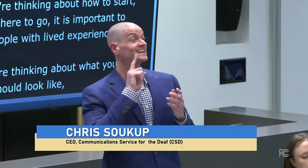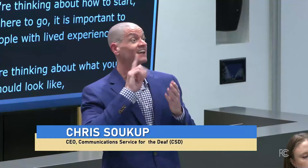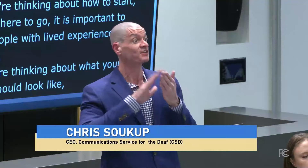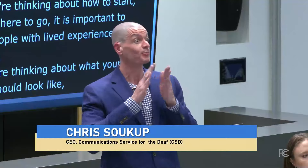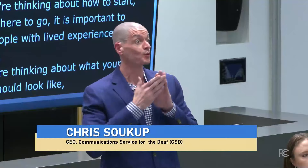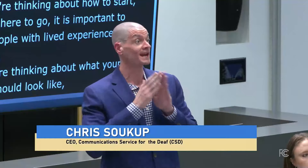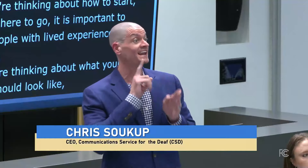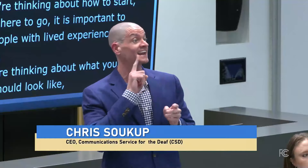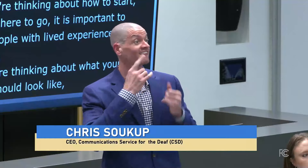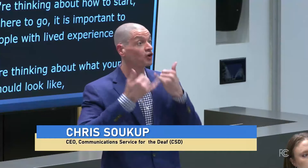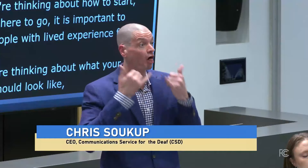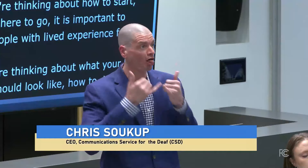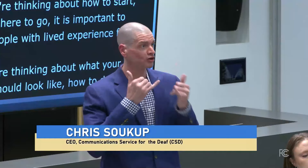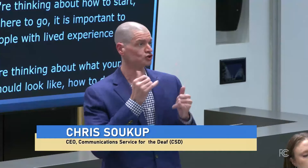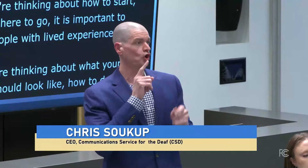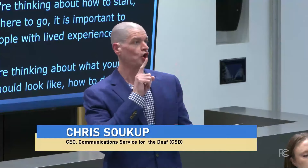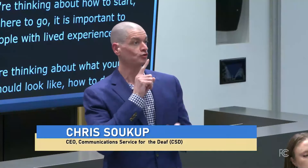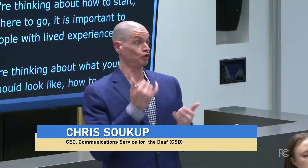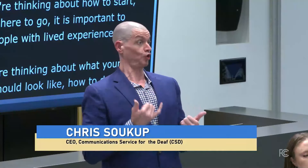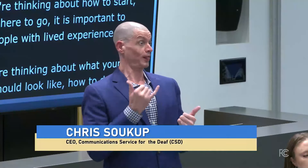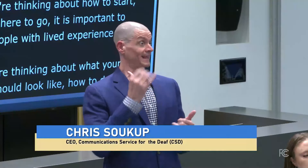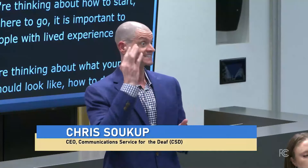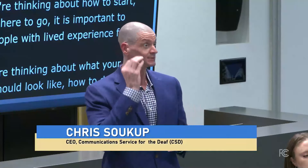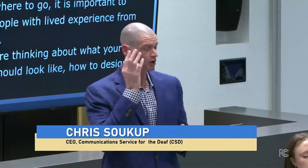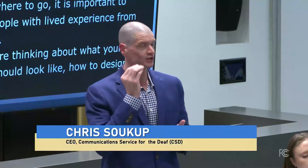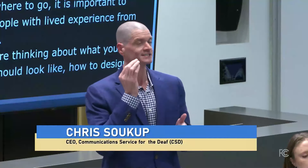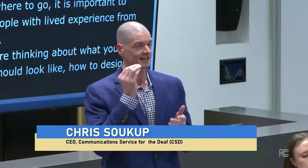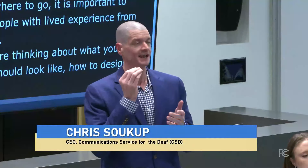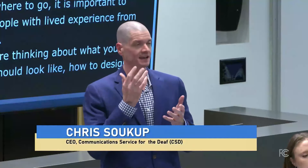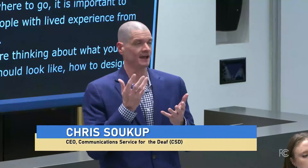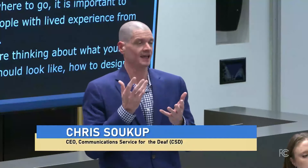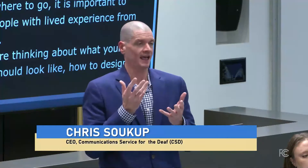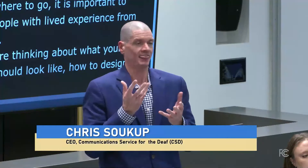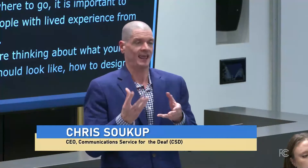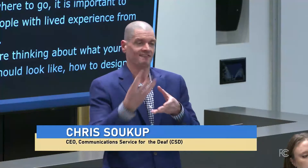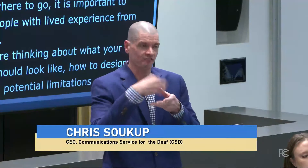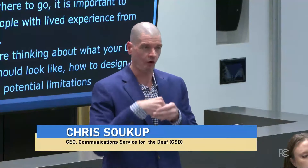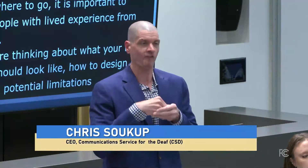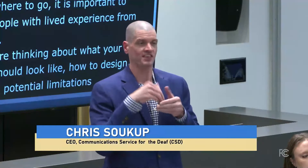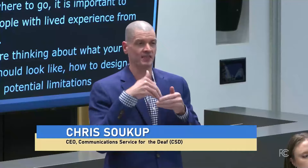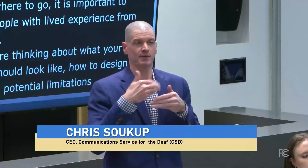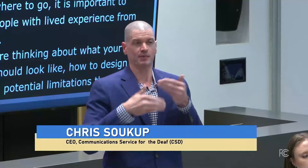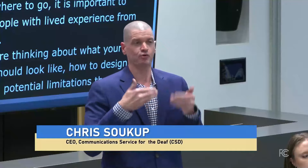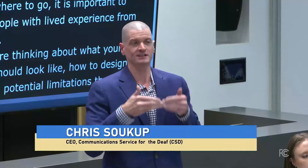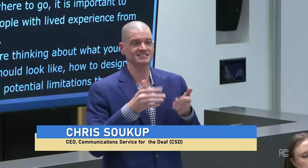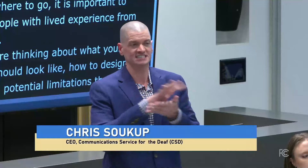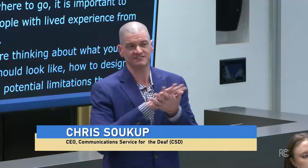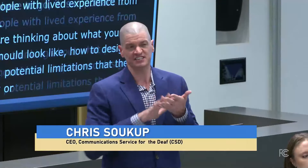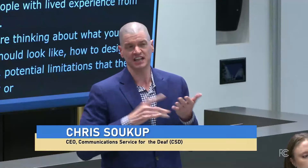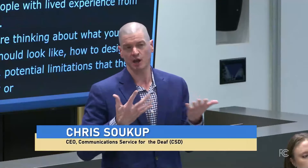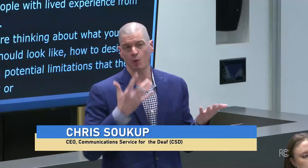WHAT YOUR DVC PROGRAM SHOULD LOOK LIKE, HOW TO DESIGN IT, LIMITATIONS, POTENTIAL